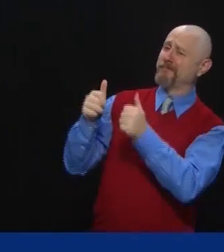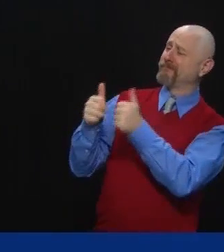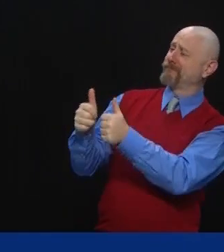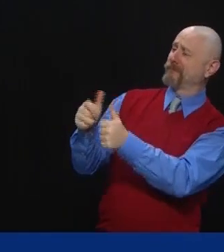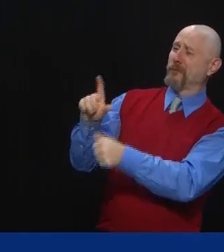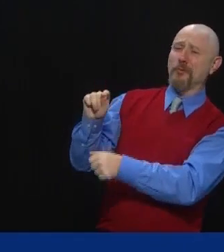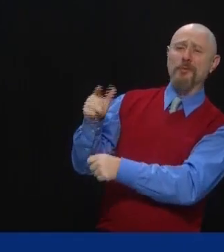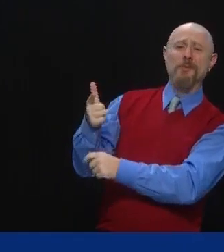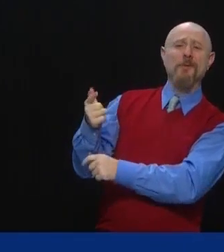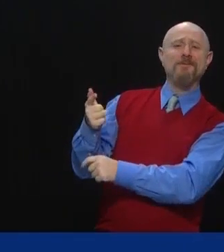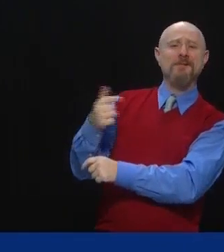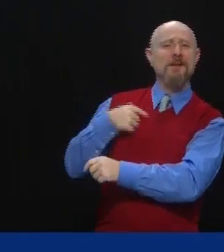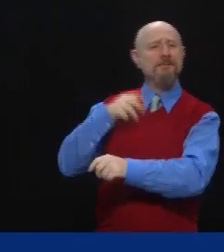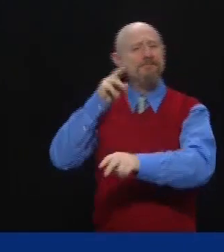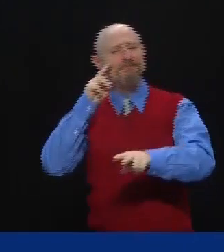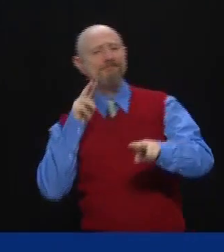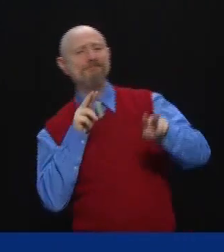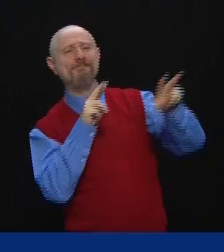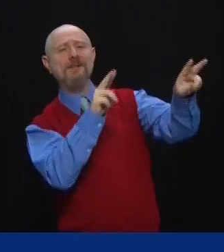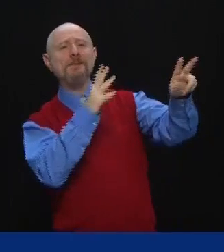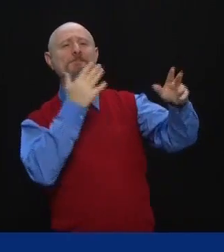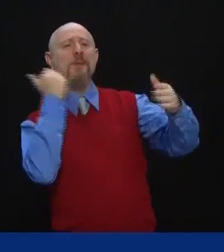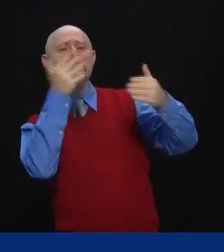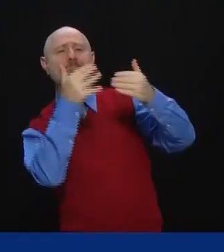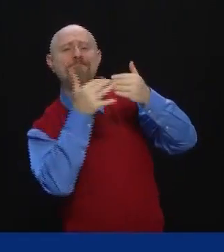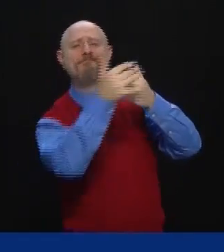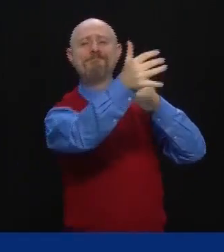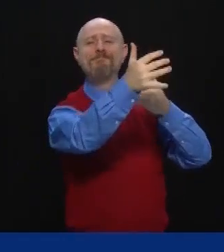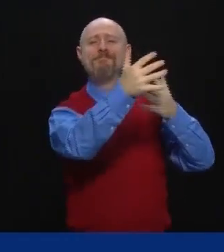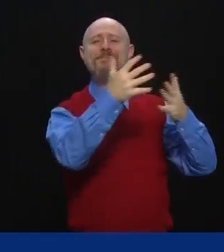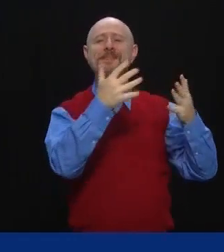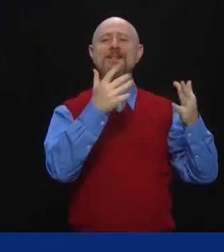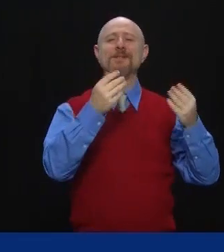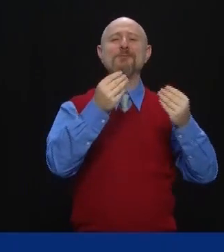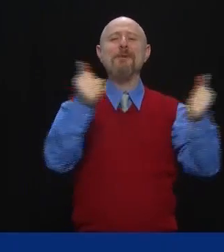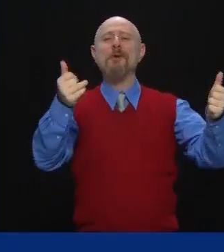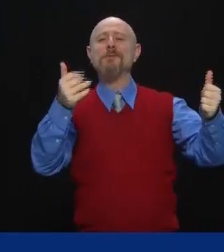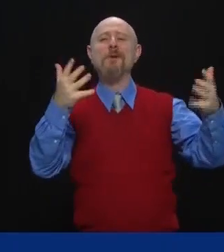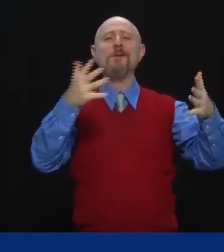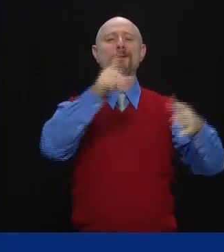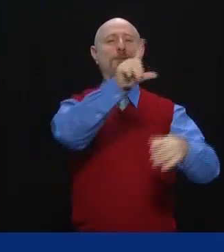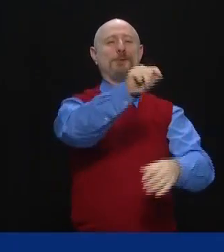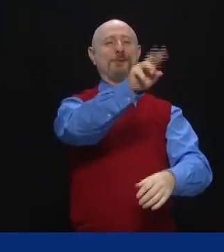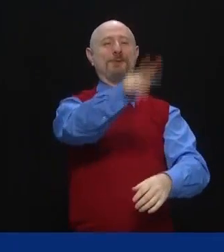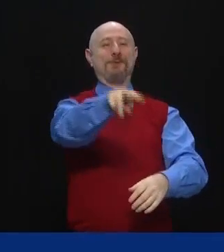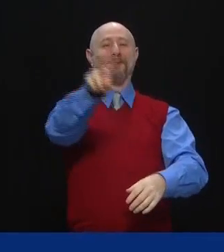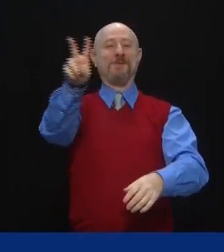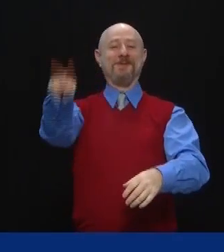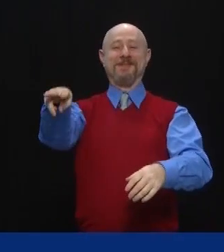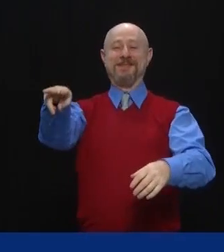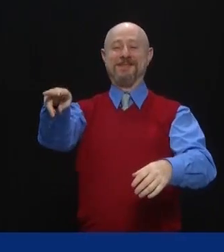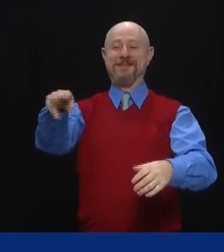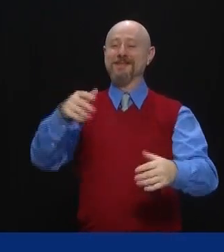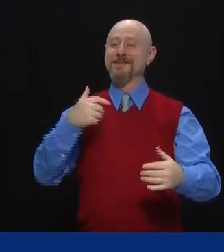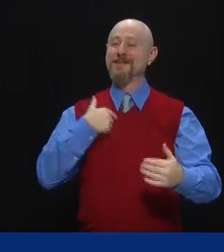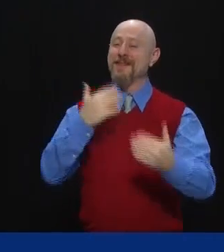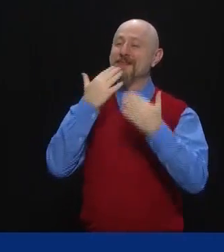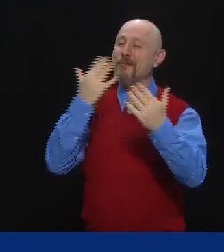GOOD MORNING AND HAPPY NEW YEAR. DELIGHTED TO SAY GOOD-BYE TO 2021 AND IN ANTICIPATION OF A MUCH BETTER, MUCH HEALTHIER,